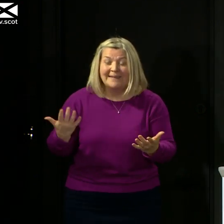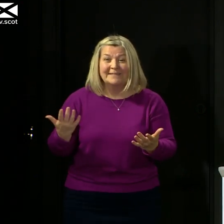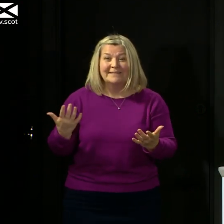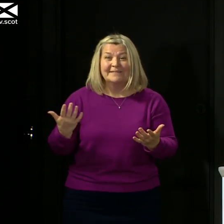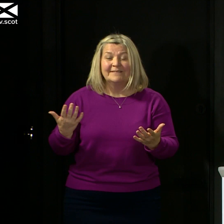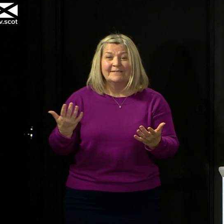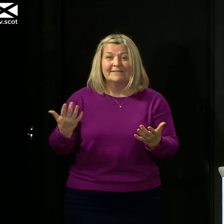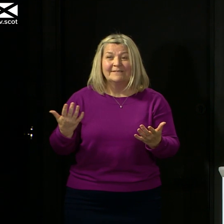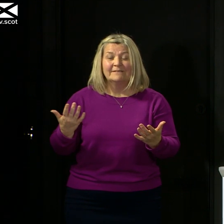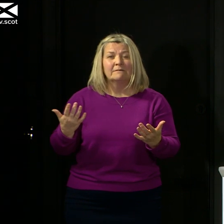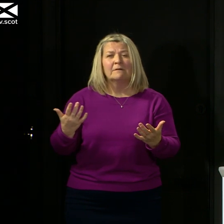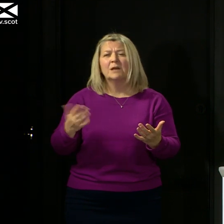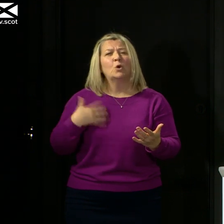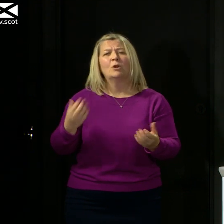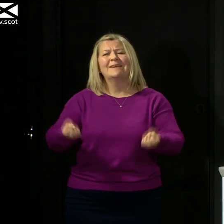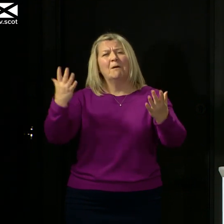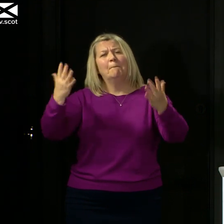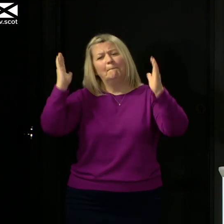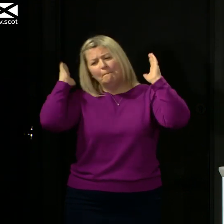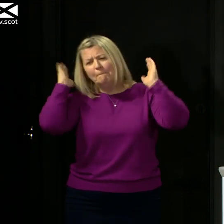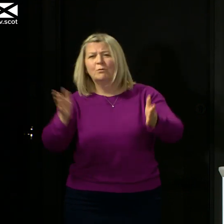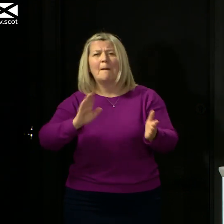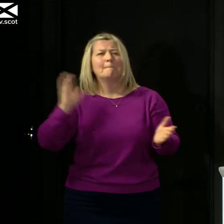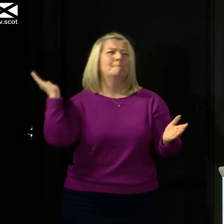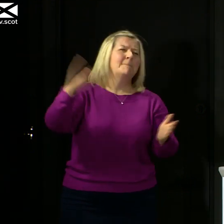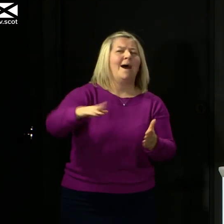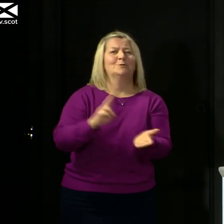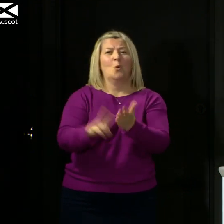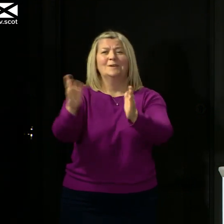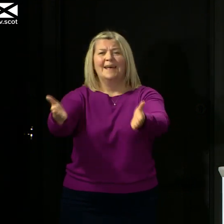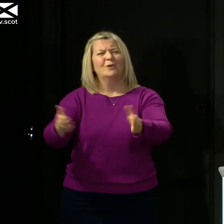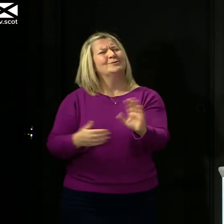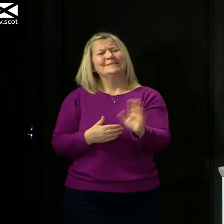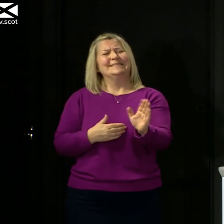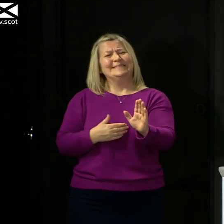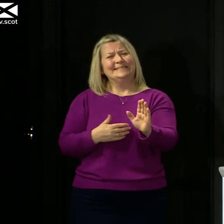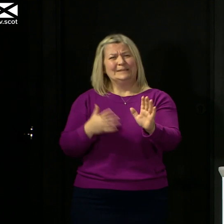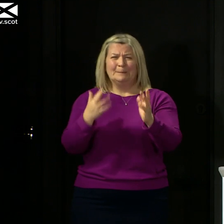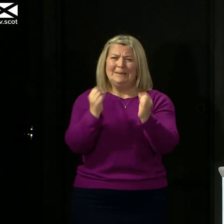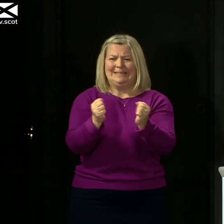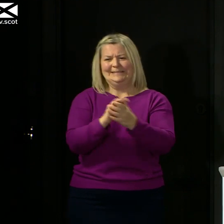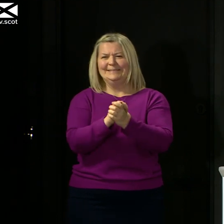it at this final hurdle right now. So let us keep going for a bit longer, to solidify